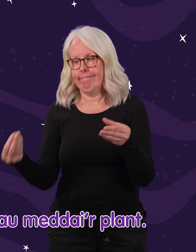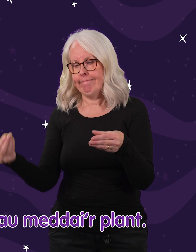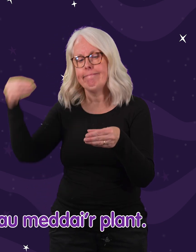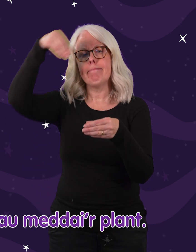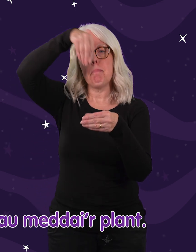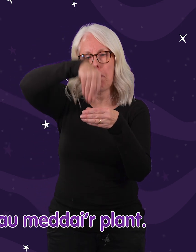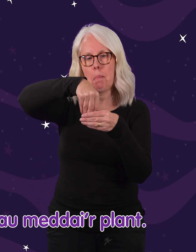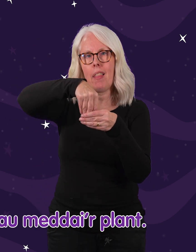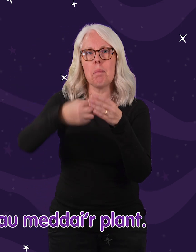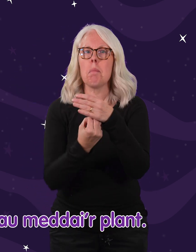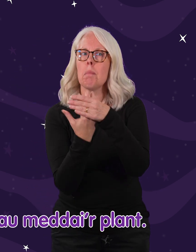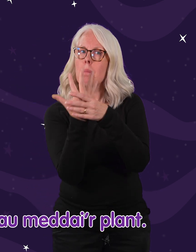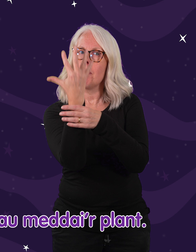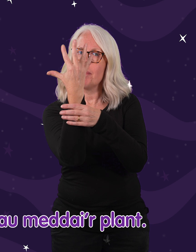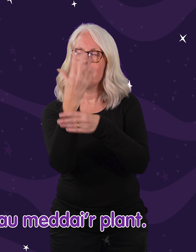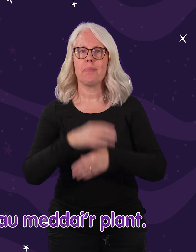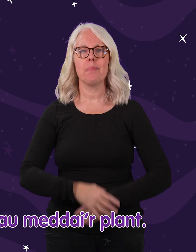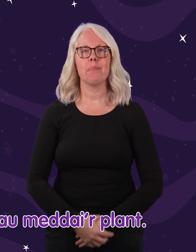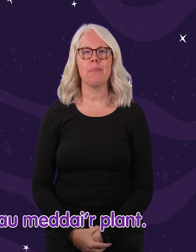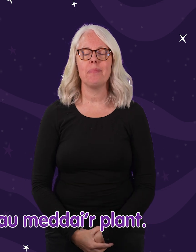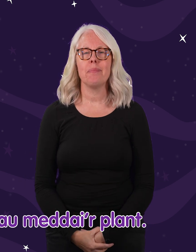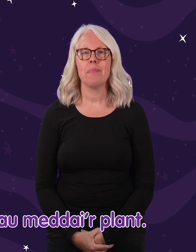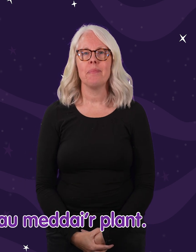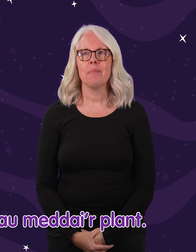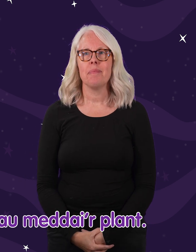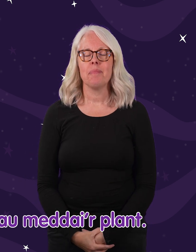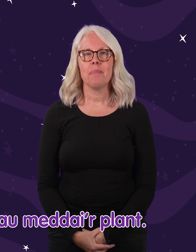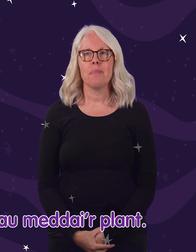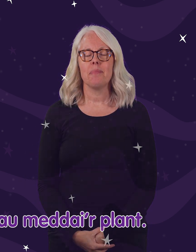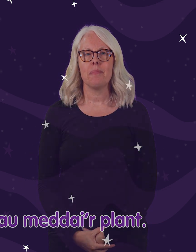Put them in the plant pot, say the children.